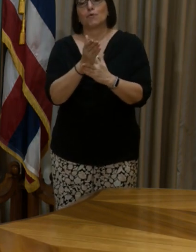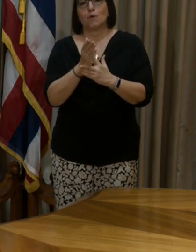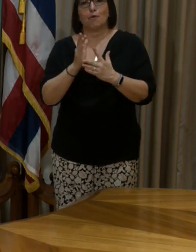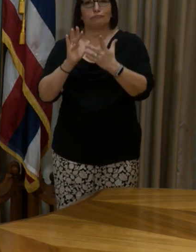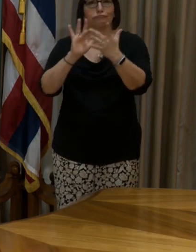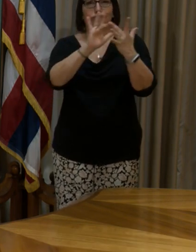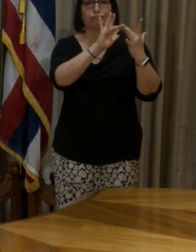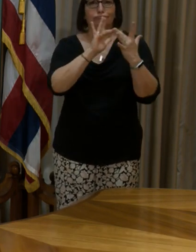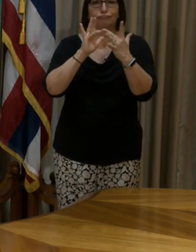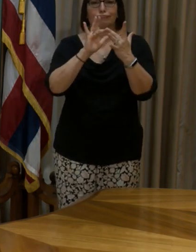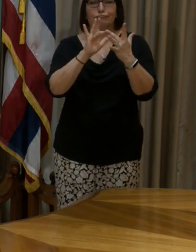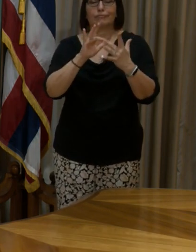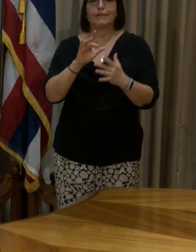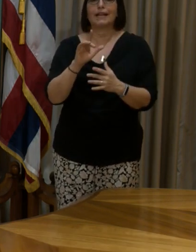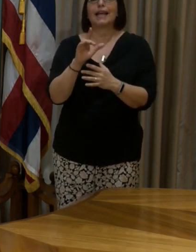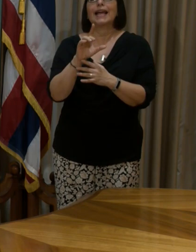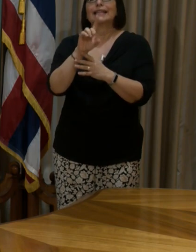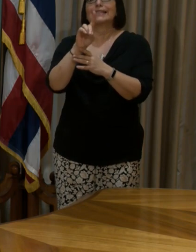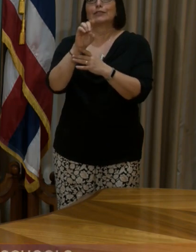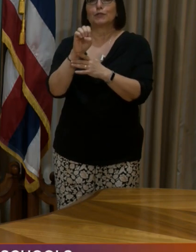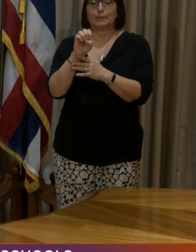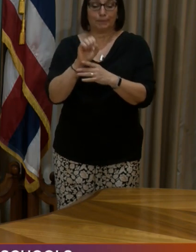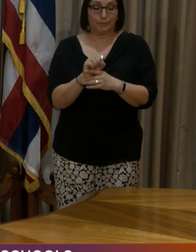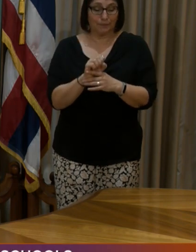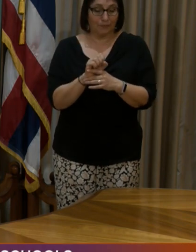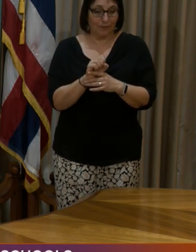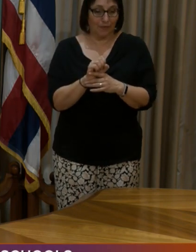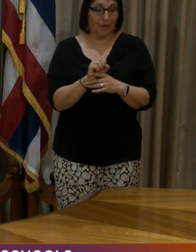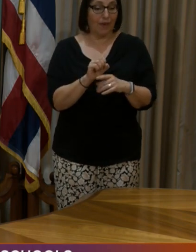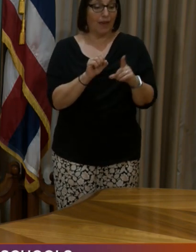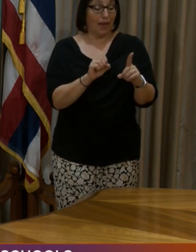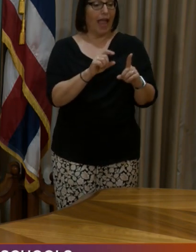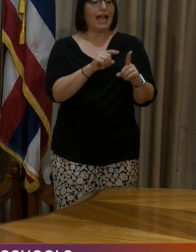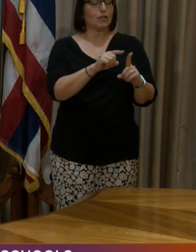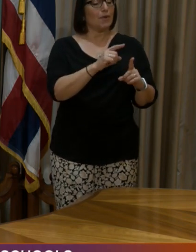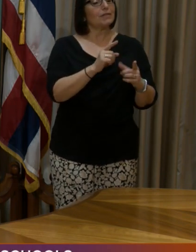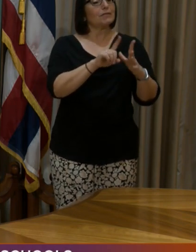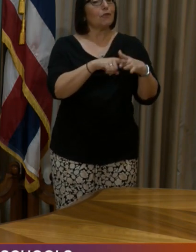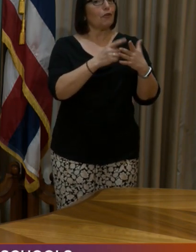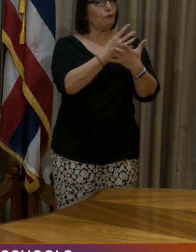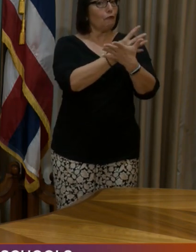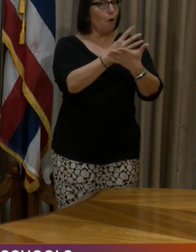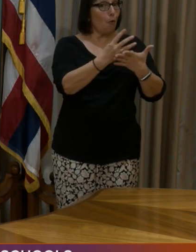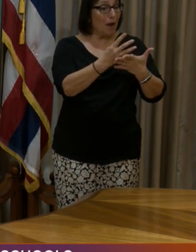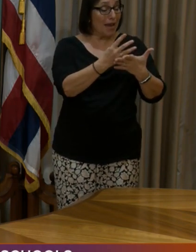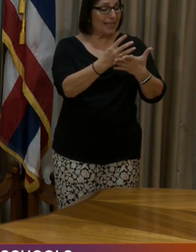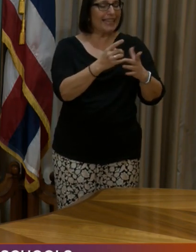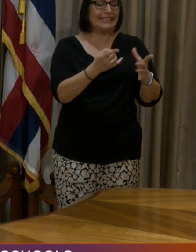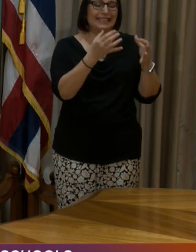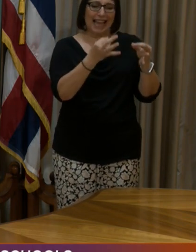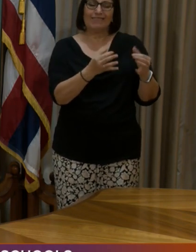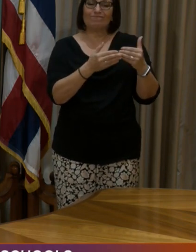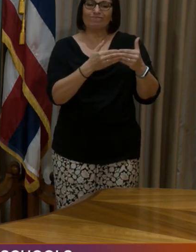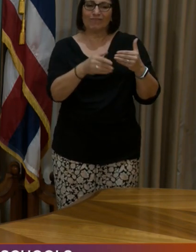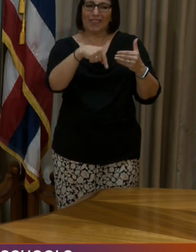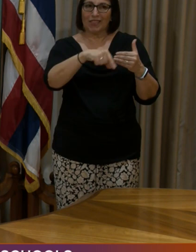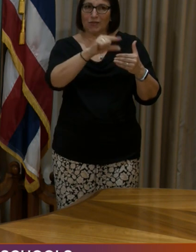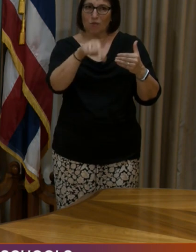START OF THE SCHOOL YEAR. INSTRUCTION FROM INITIAL FOUR WEEKS TO THE ENTIRE FIRST